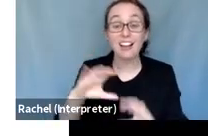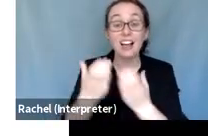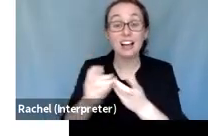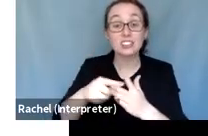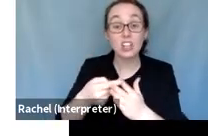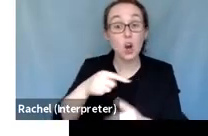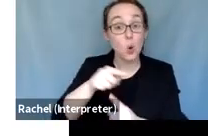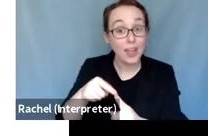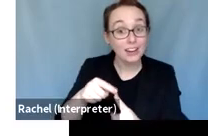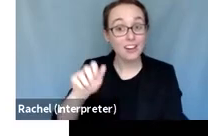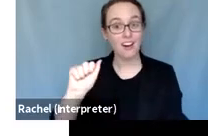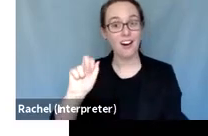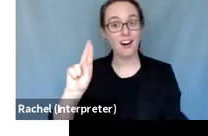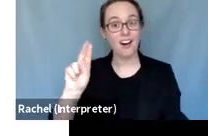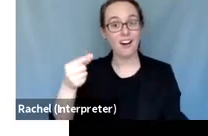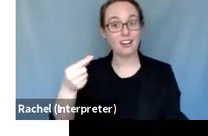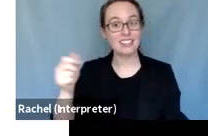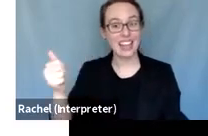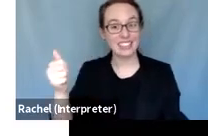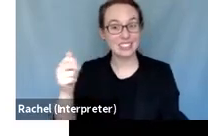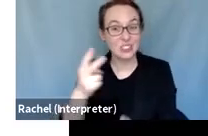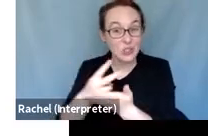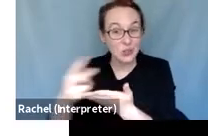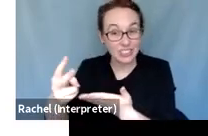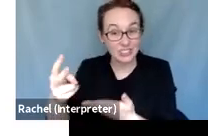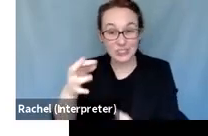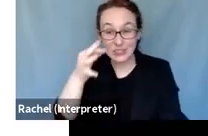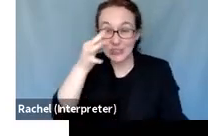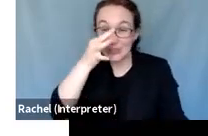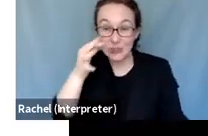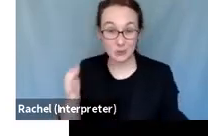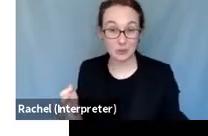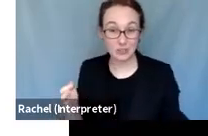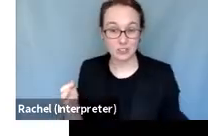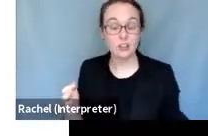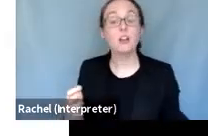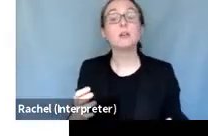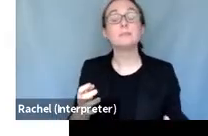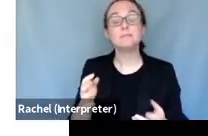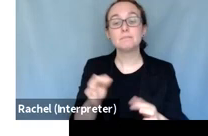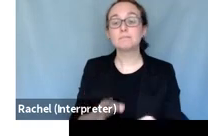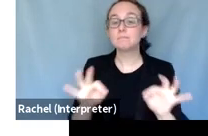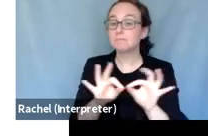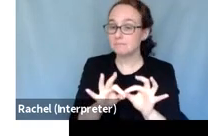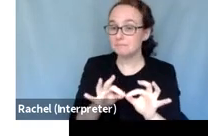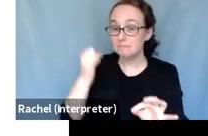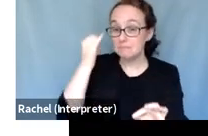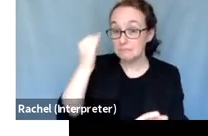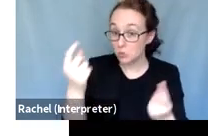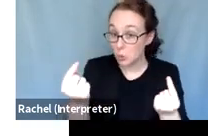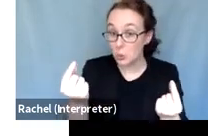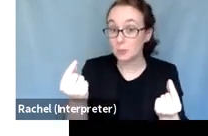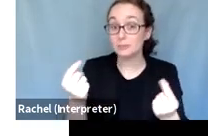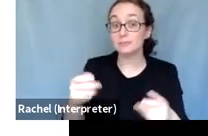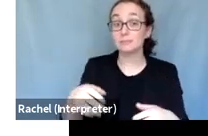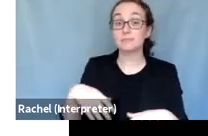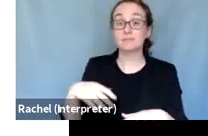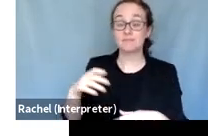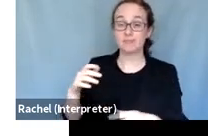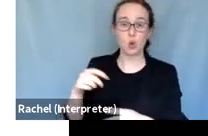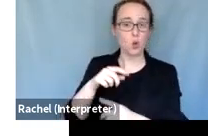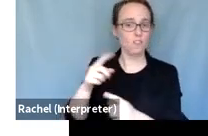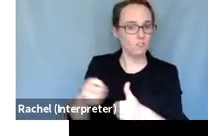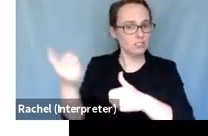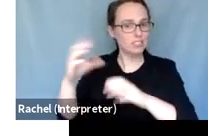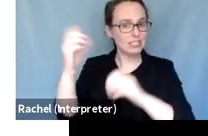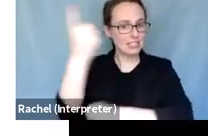Sage Talbot: And then you will want to follow up individually with each instructor and it's always good to introduce yourself and let them know that you did send your accommodations over.